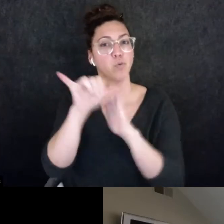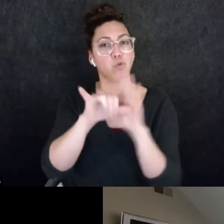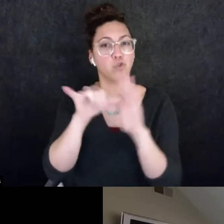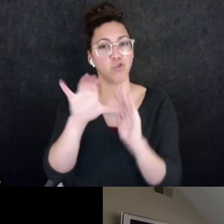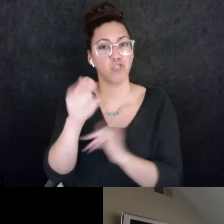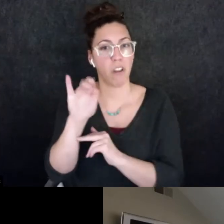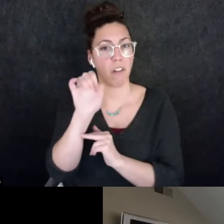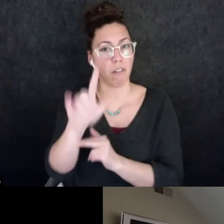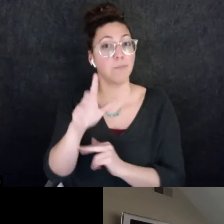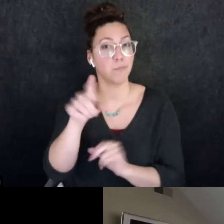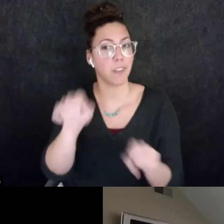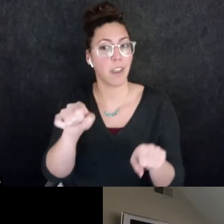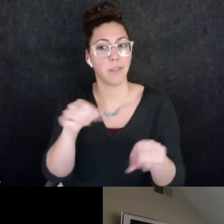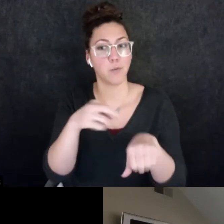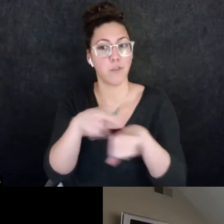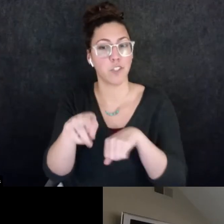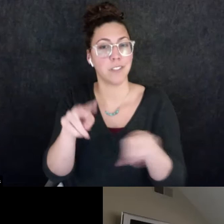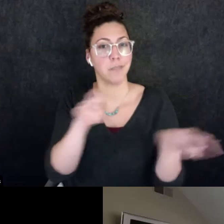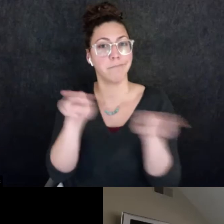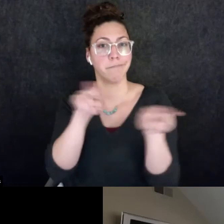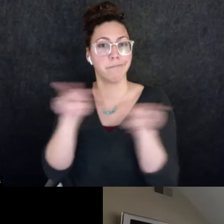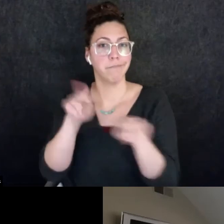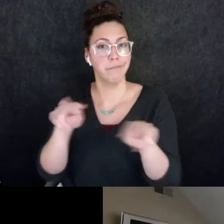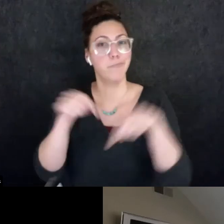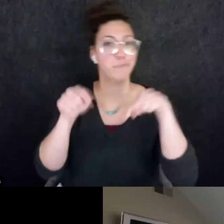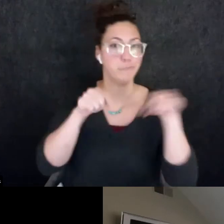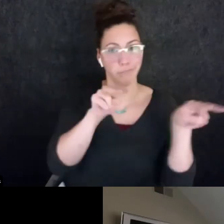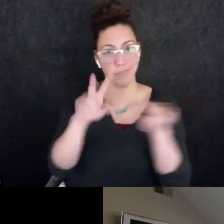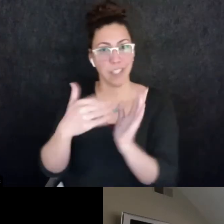able to reference back if you missed anything, or had any questions, or just